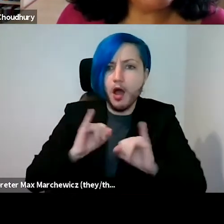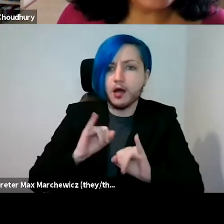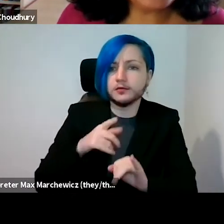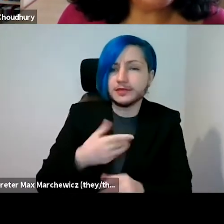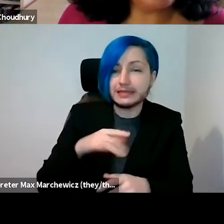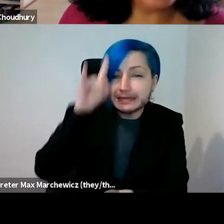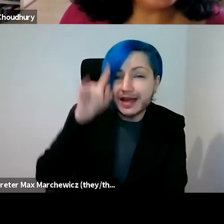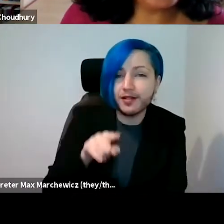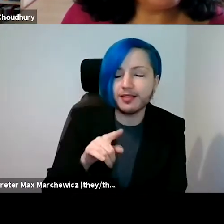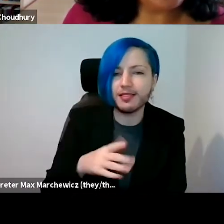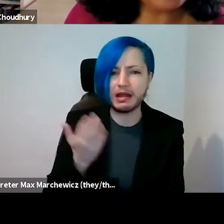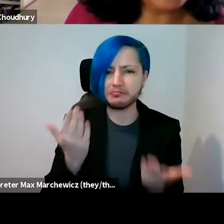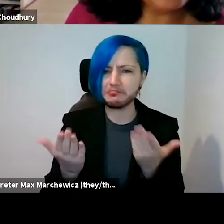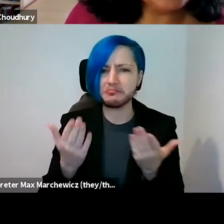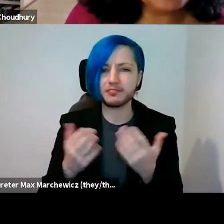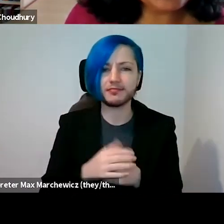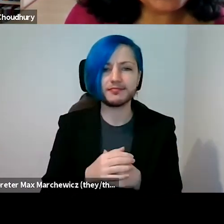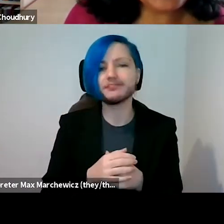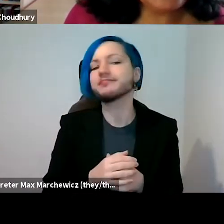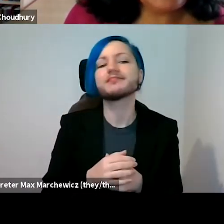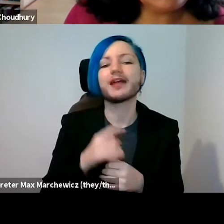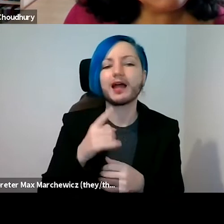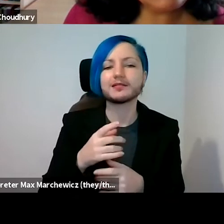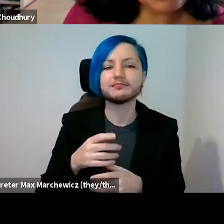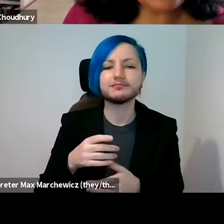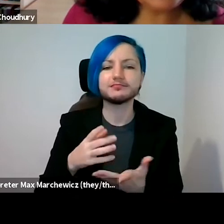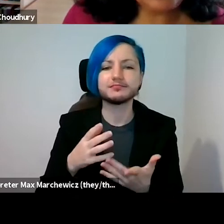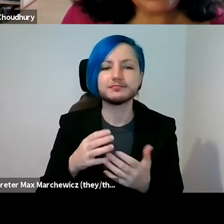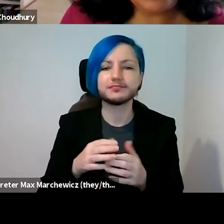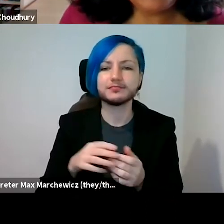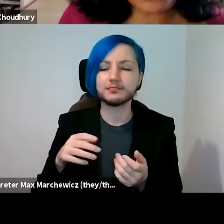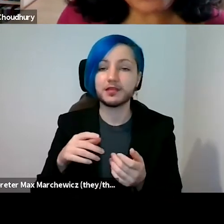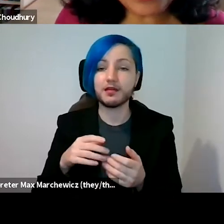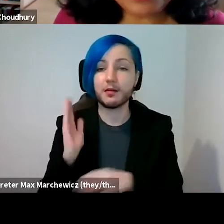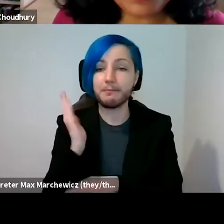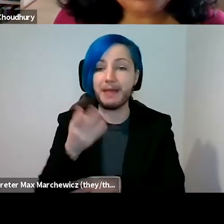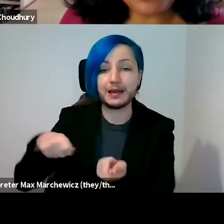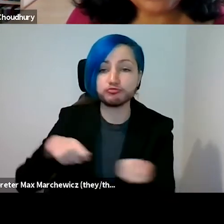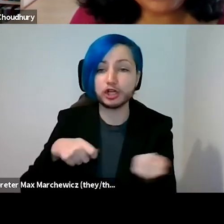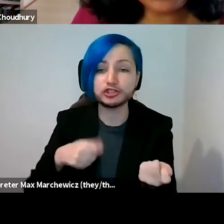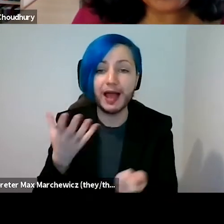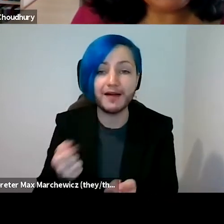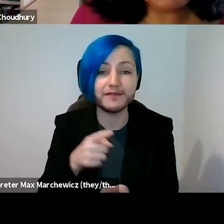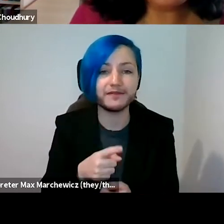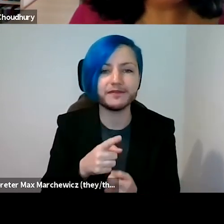for the brush appears so prominently in the illustration, yes, that I cannot help but feel that it's all more,